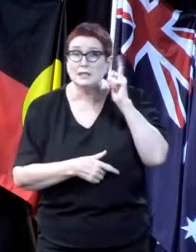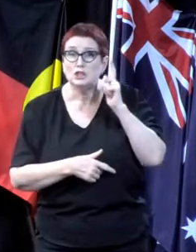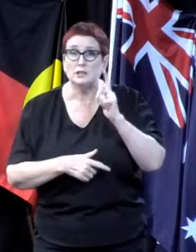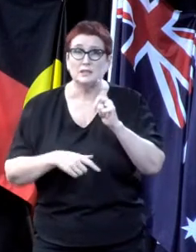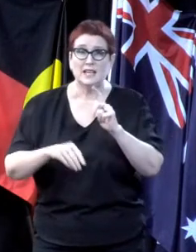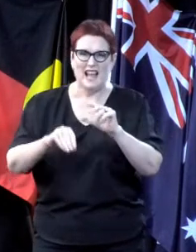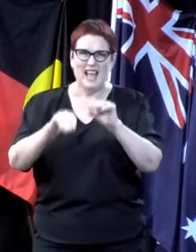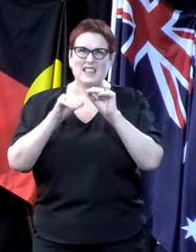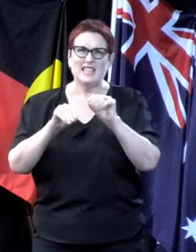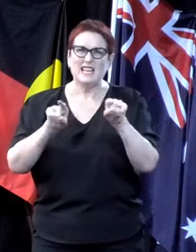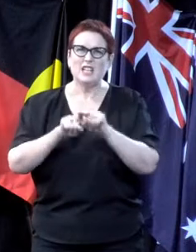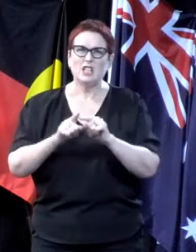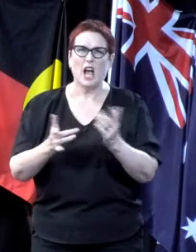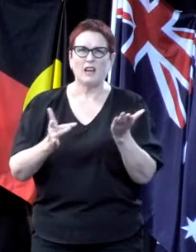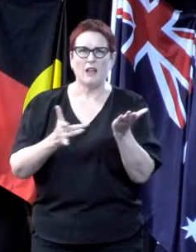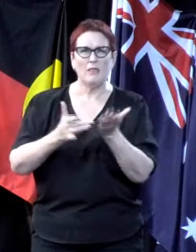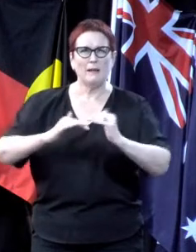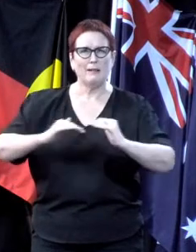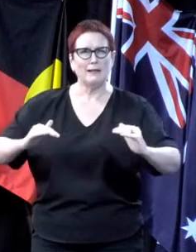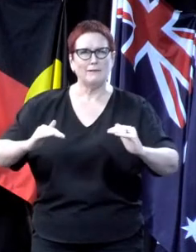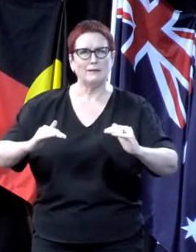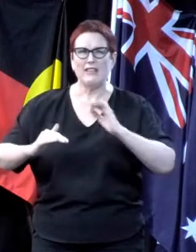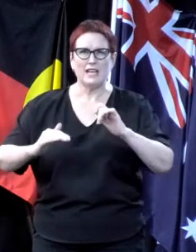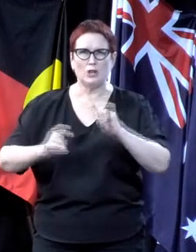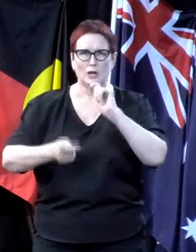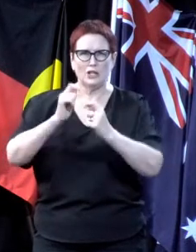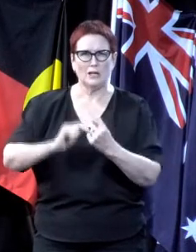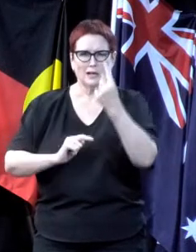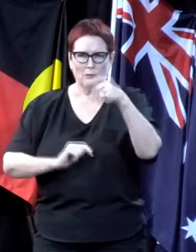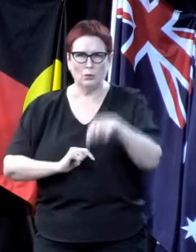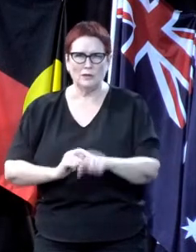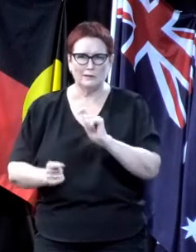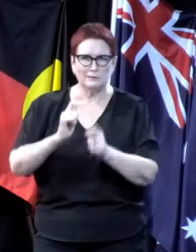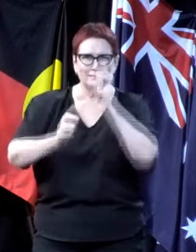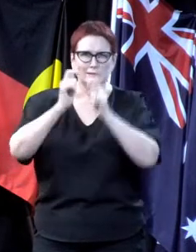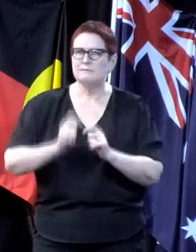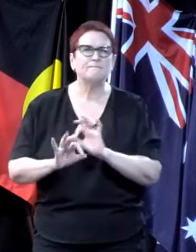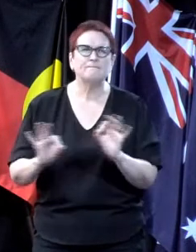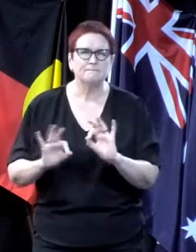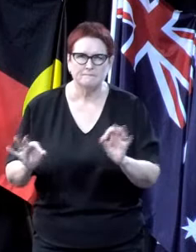of the class, for example, and that individualized adjustments aren't necessarily forefronted and planned for.